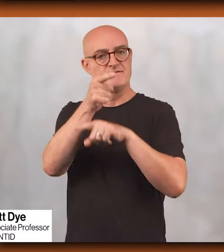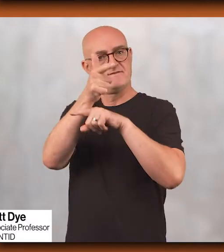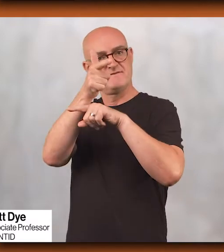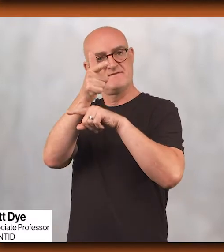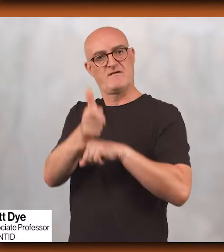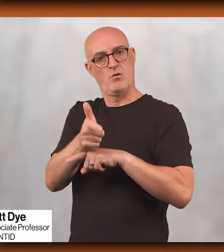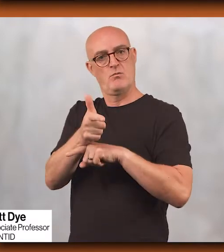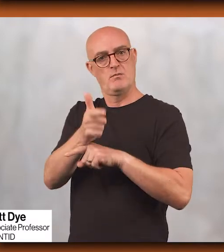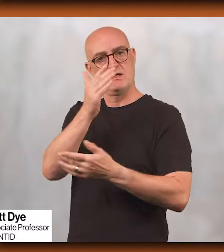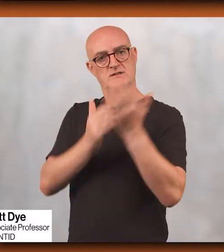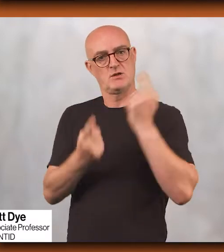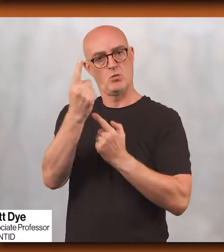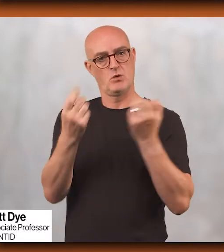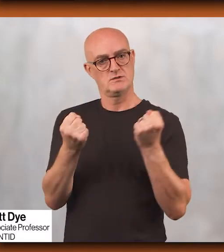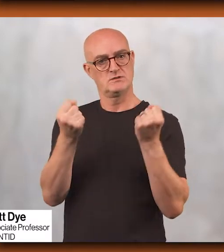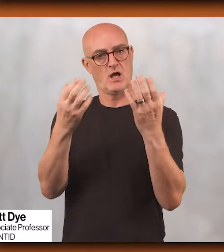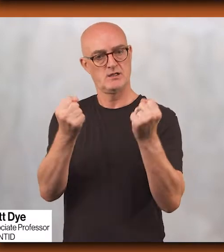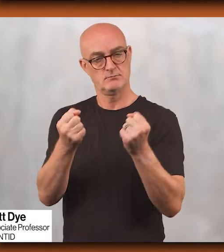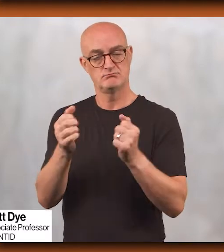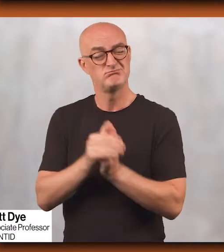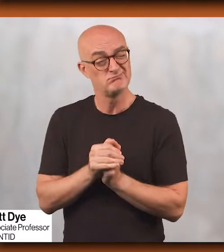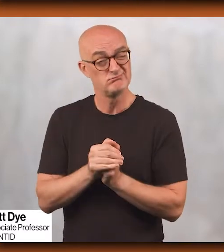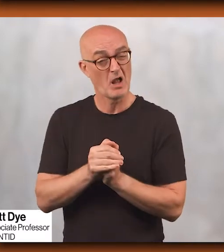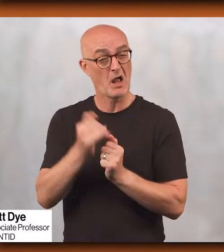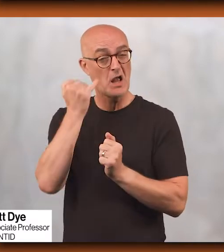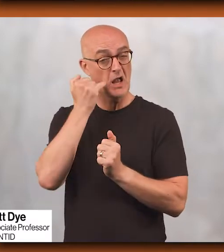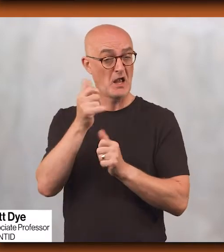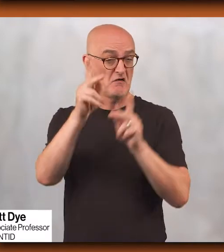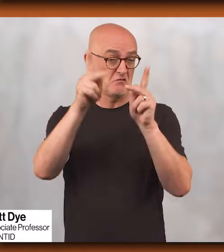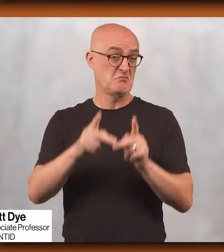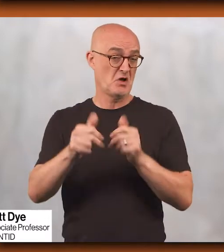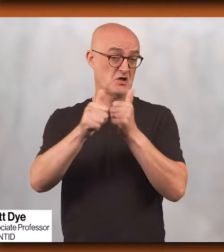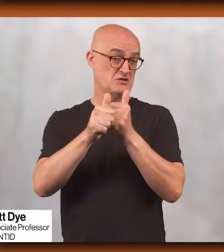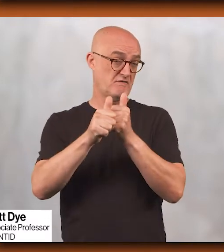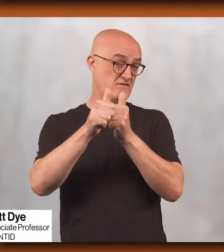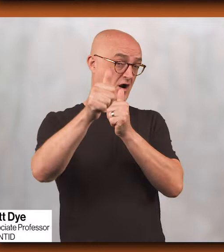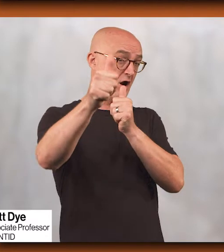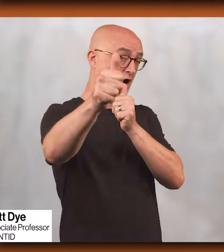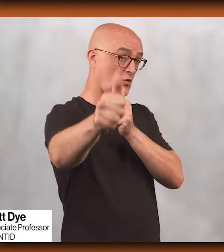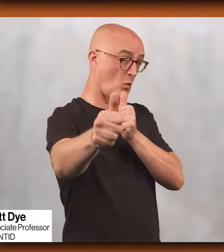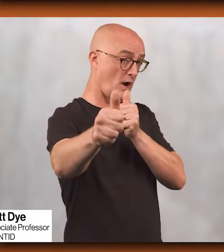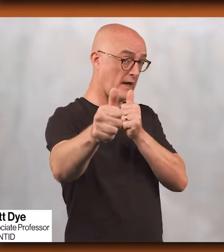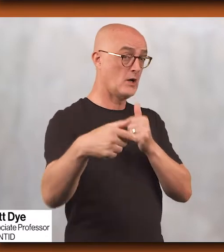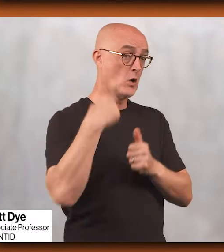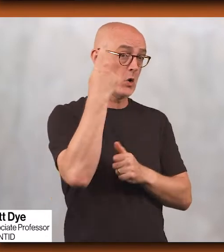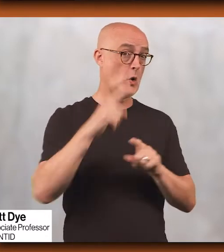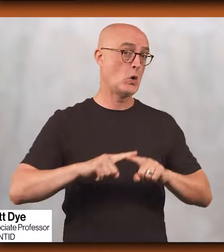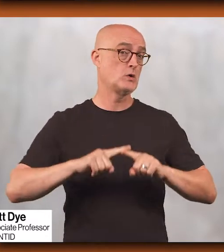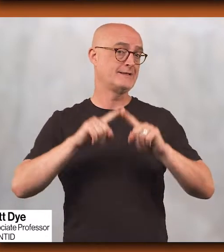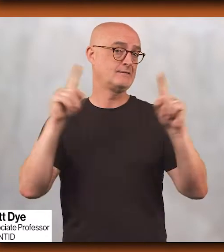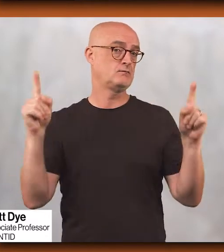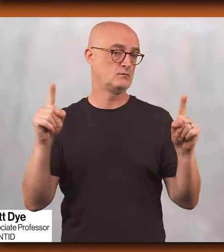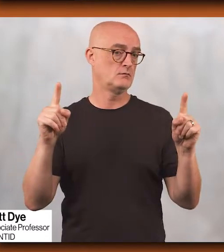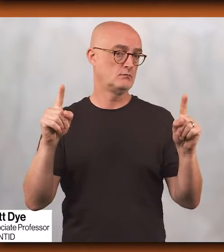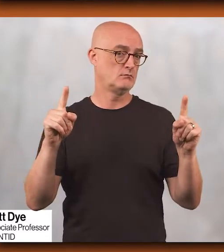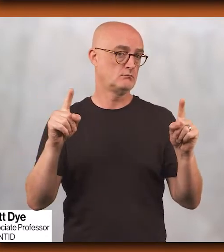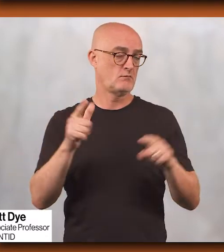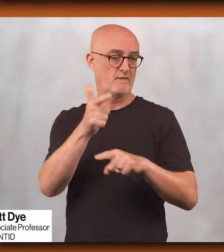from the model don't correspond to real-world units. They're based on the image, so a result of this is that,